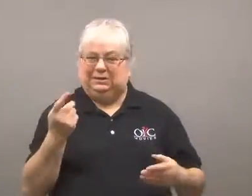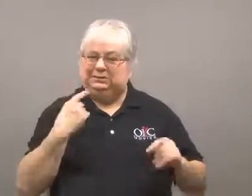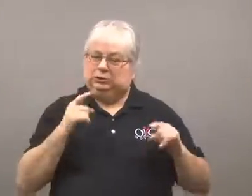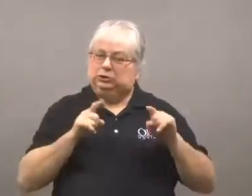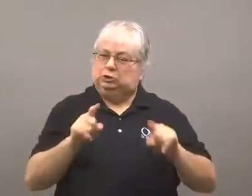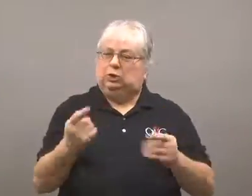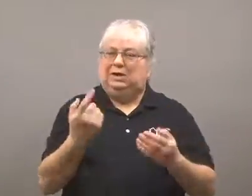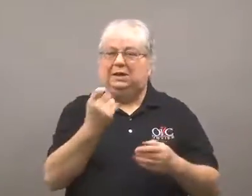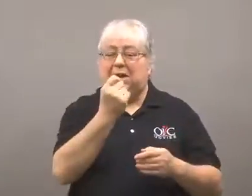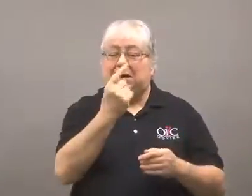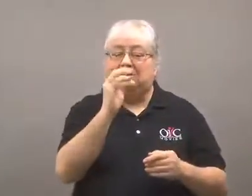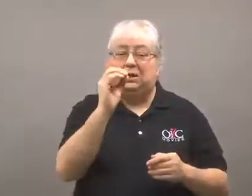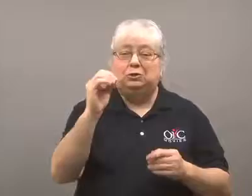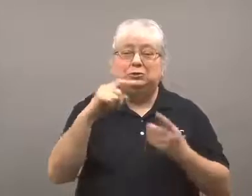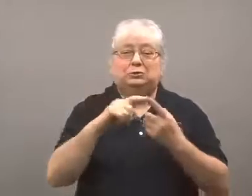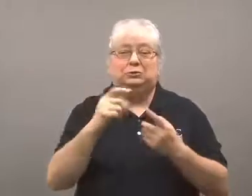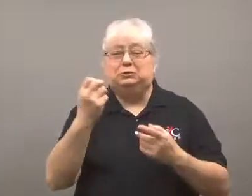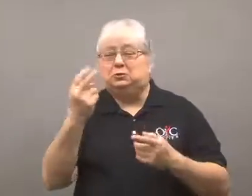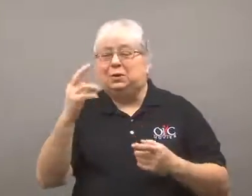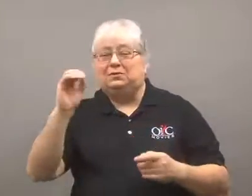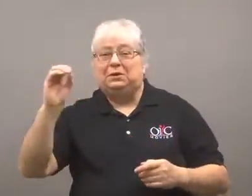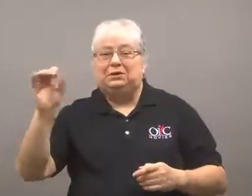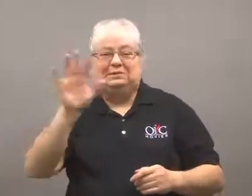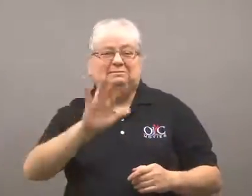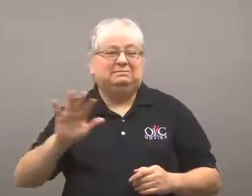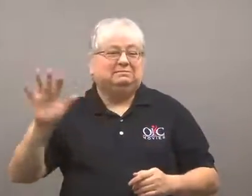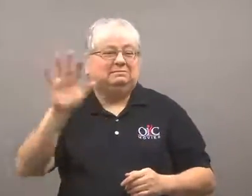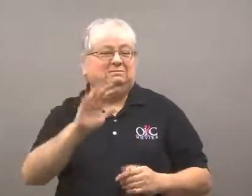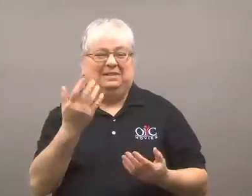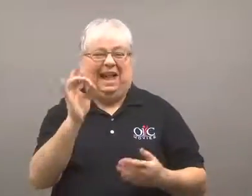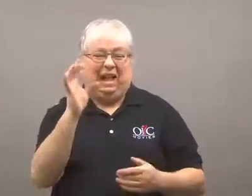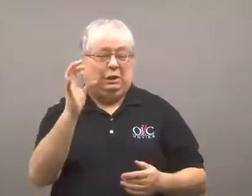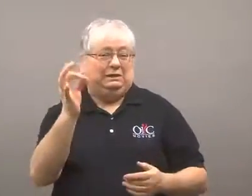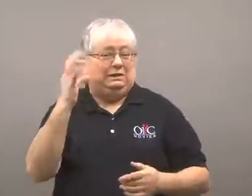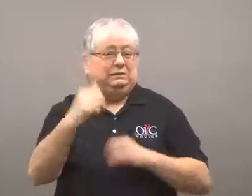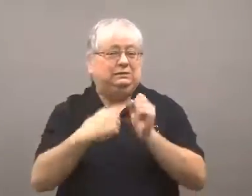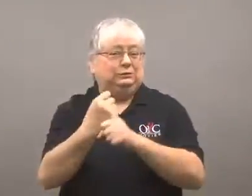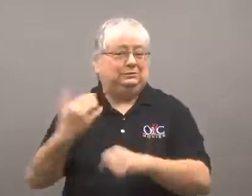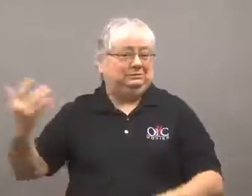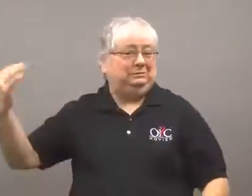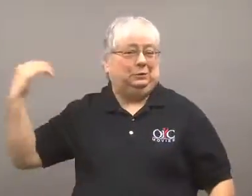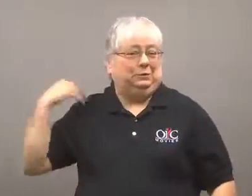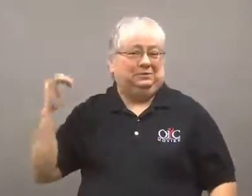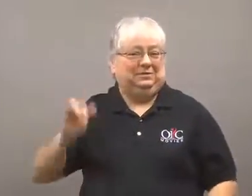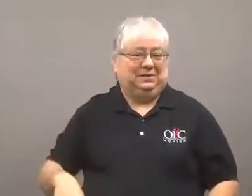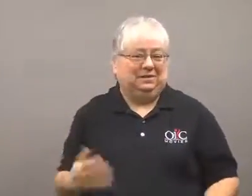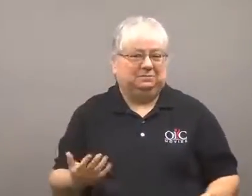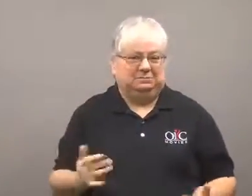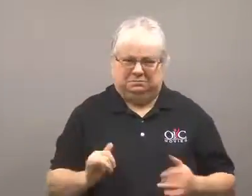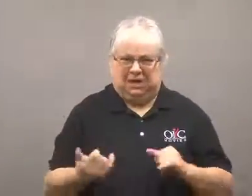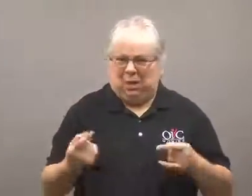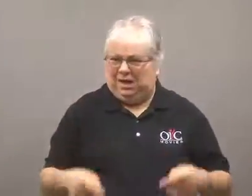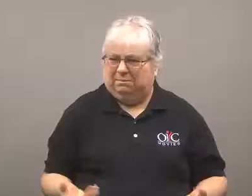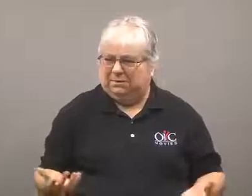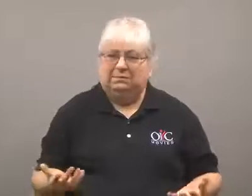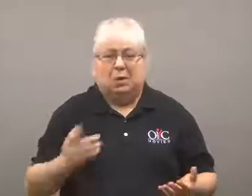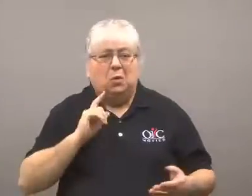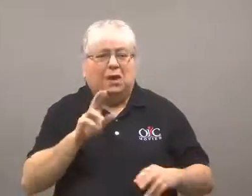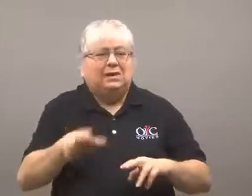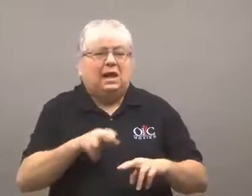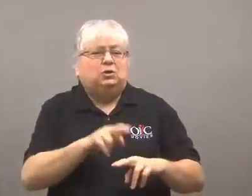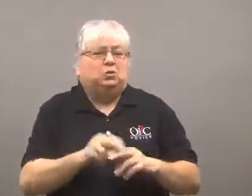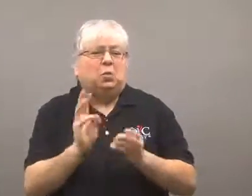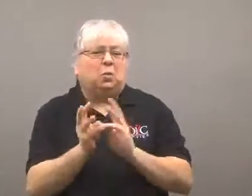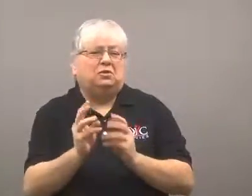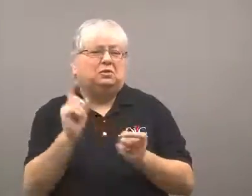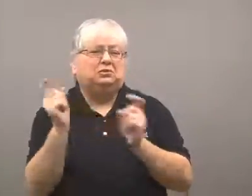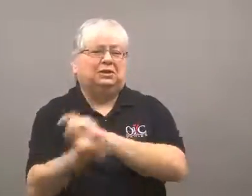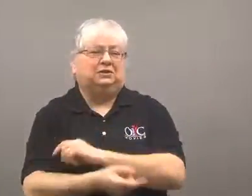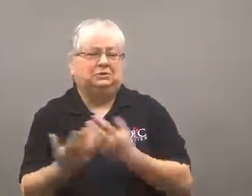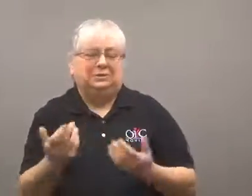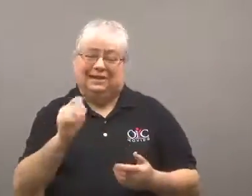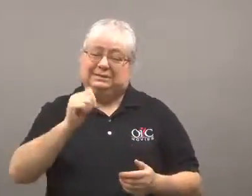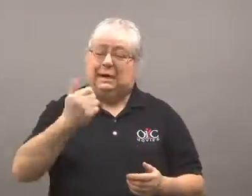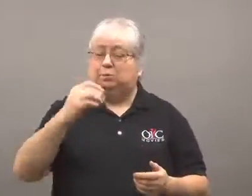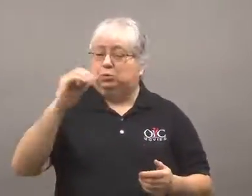It was about 800 to 900 years ago, in the 1100's and 1200's.